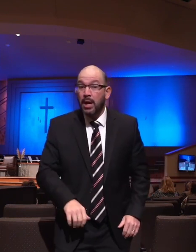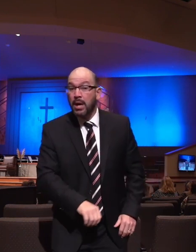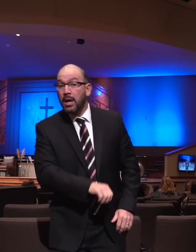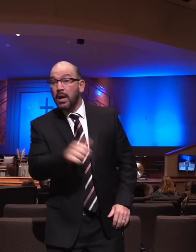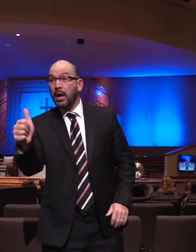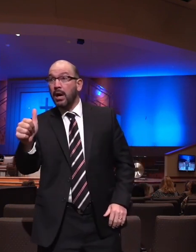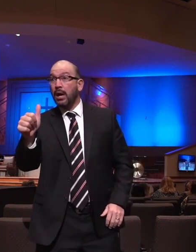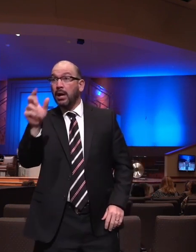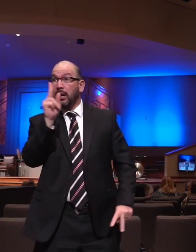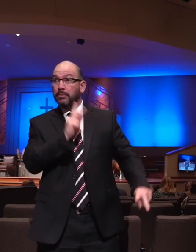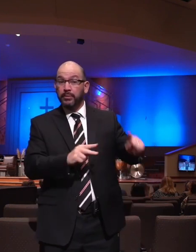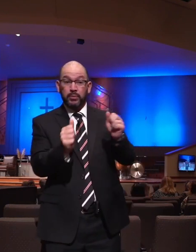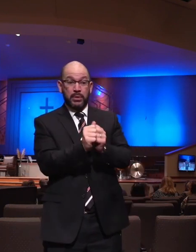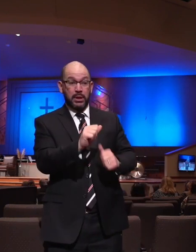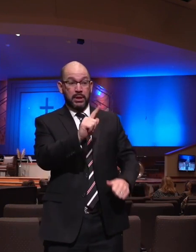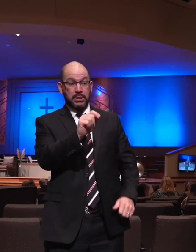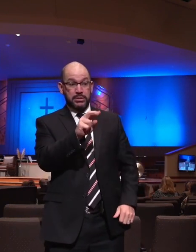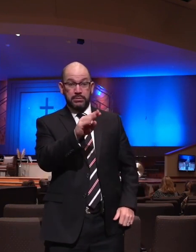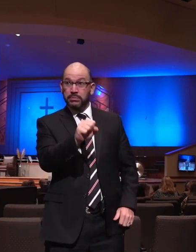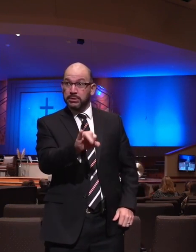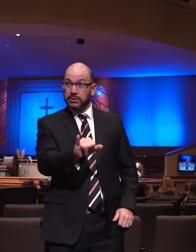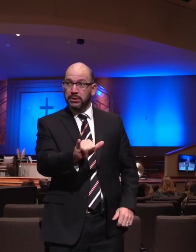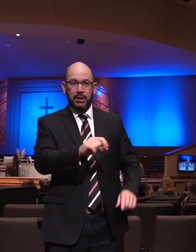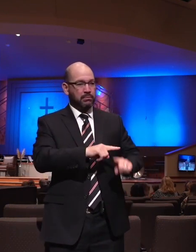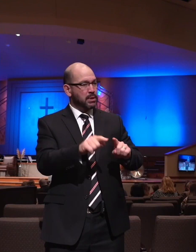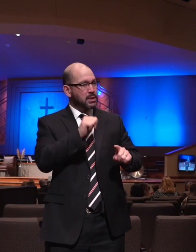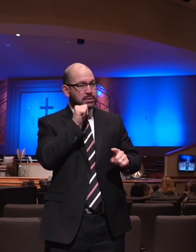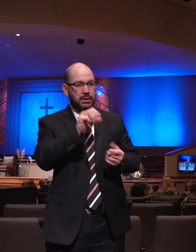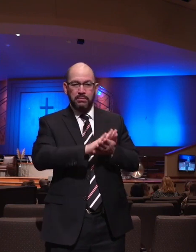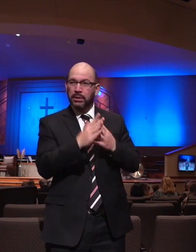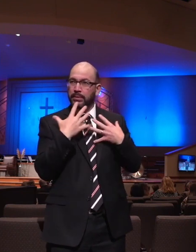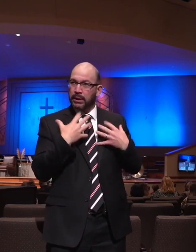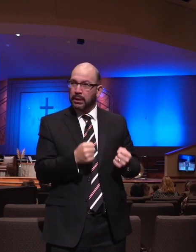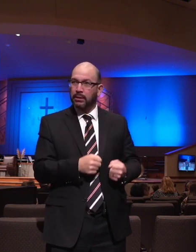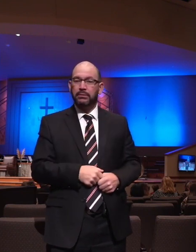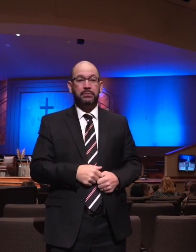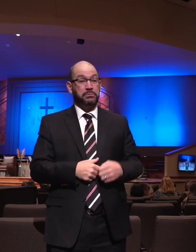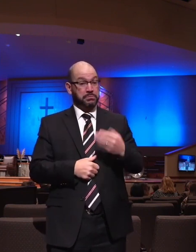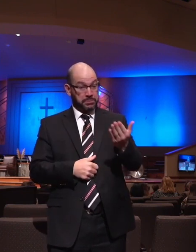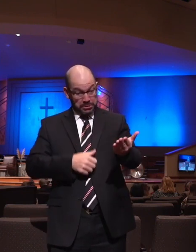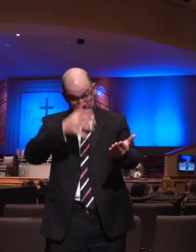doesn't heal any of them so Naaman came with his horses and with